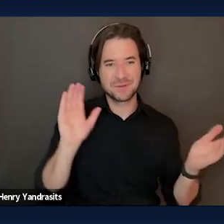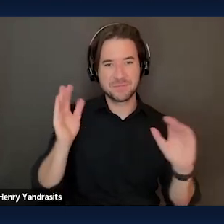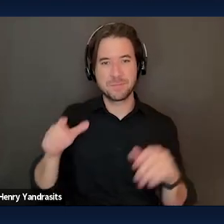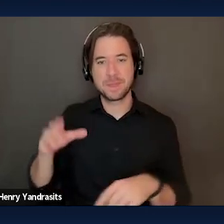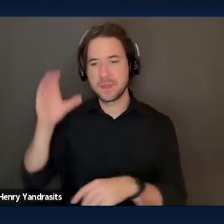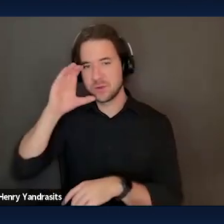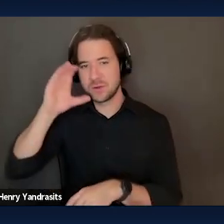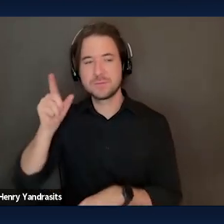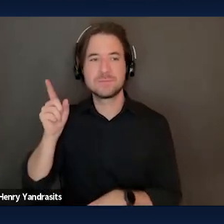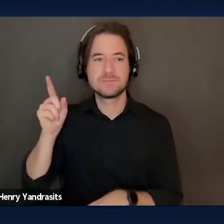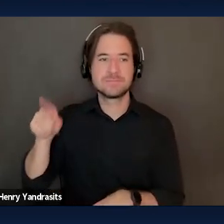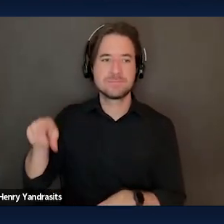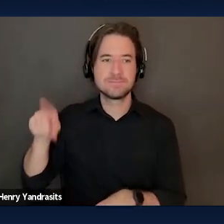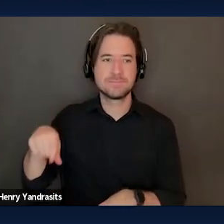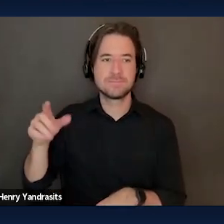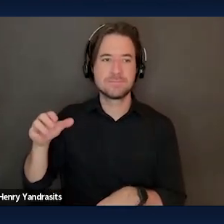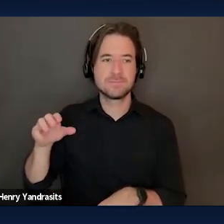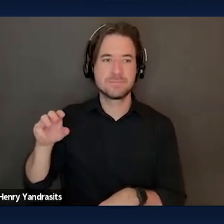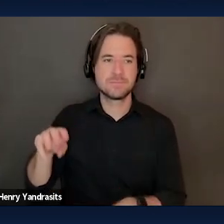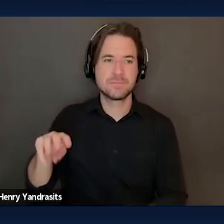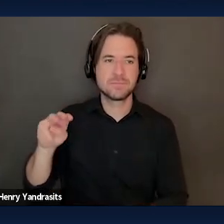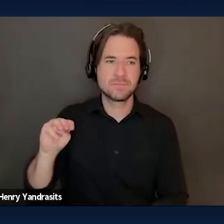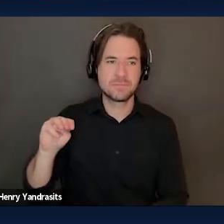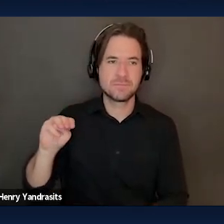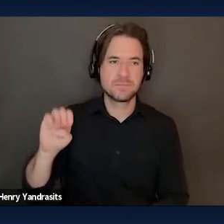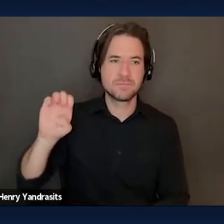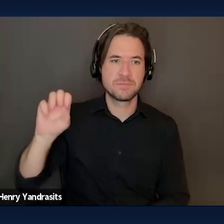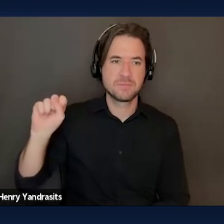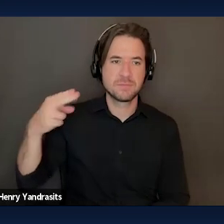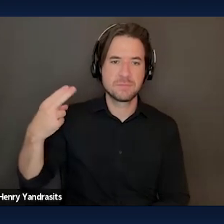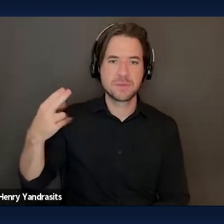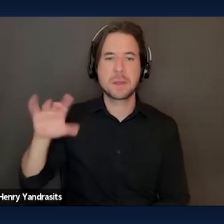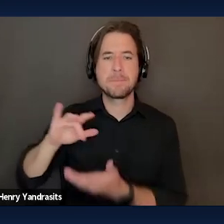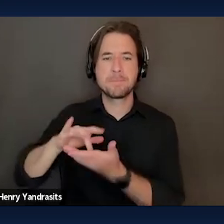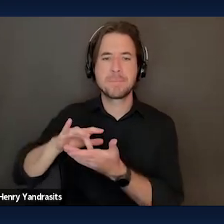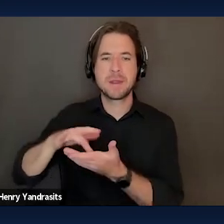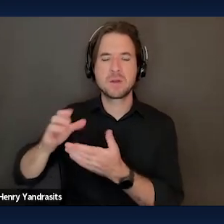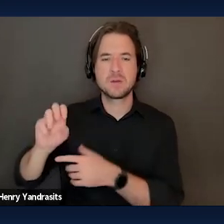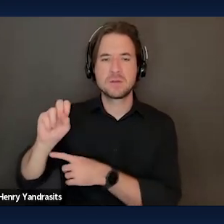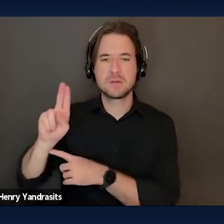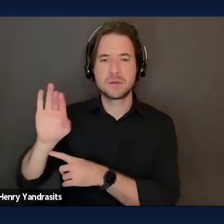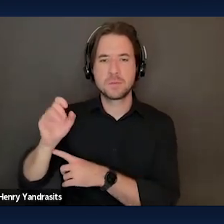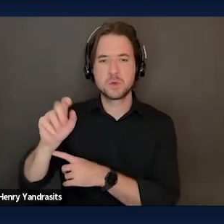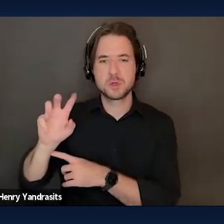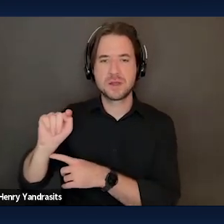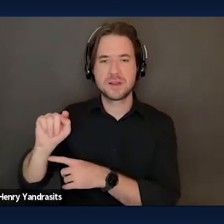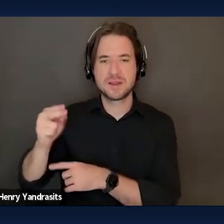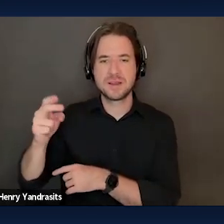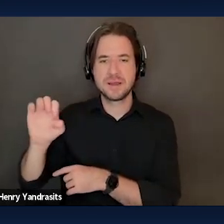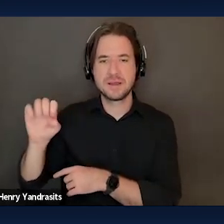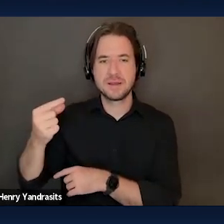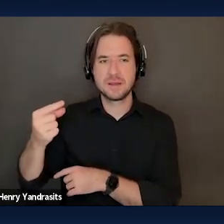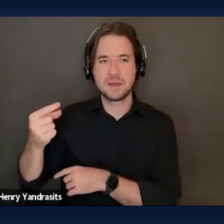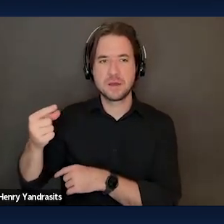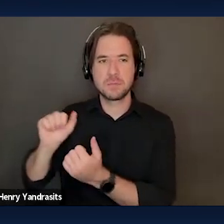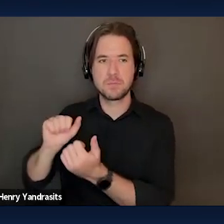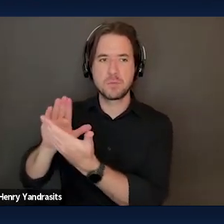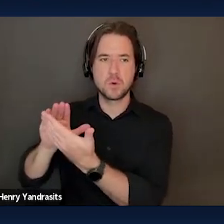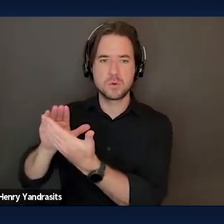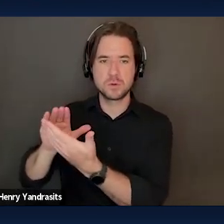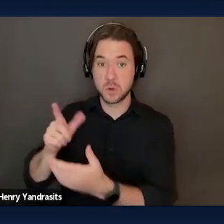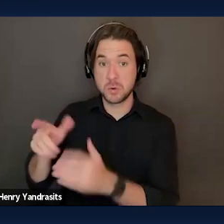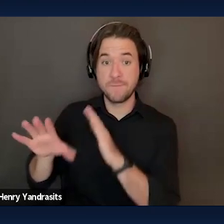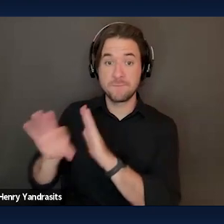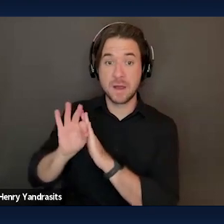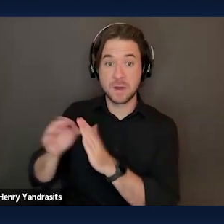the MeSH medical subject headings approach. And that gives you some that you would not have found otherwise, that using different approaches.